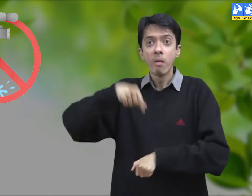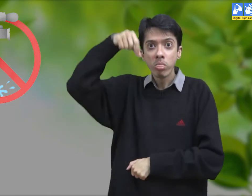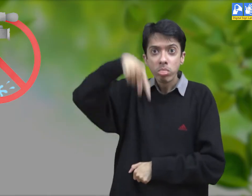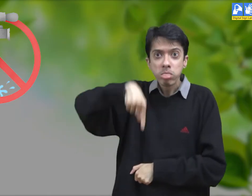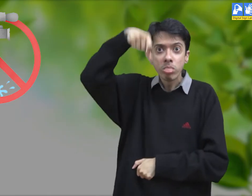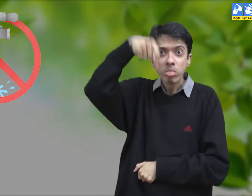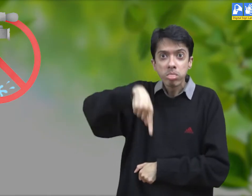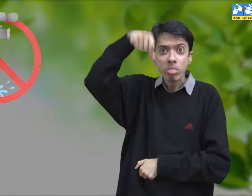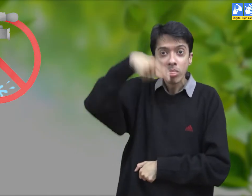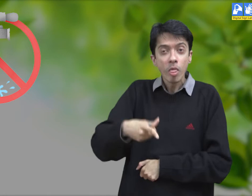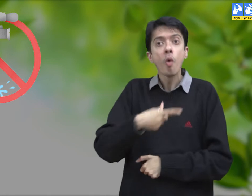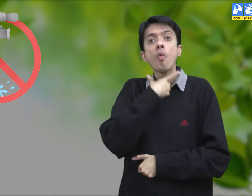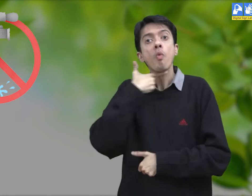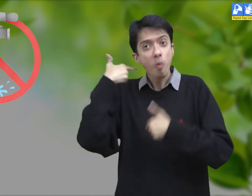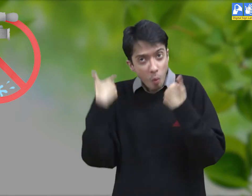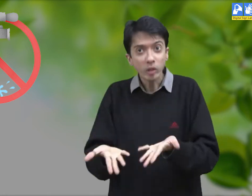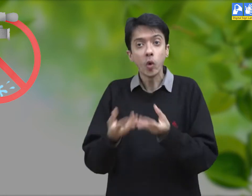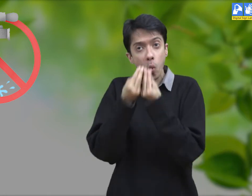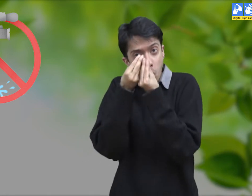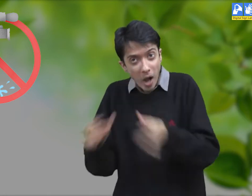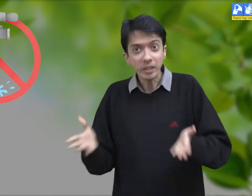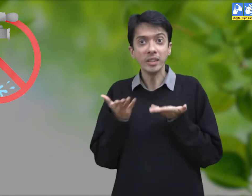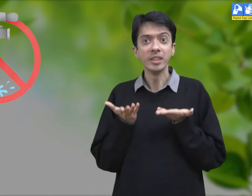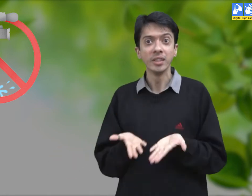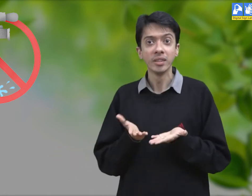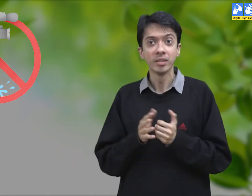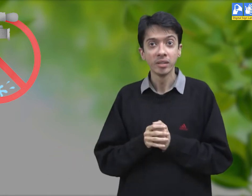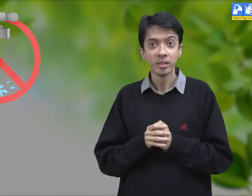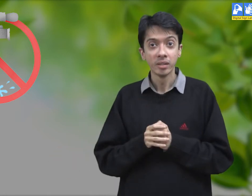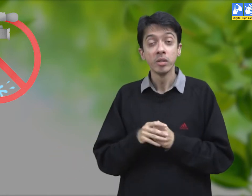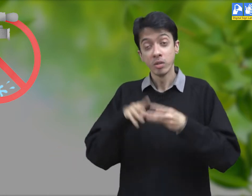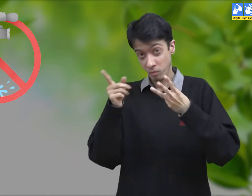which means that every drop needs to be saved and that tap needs to be repaired.